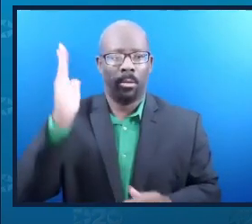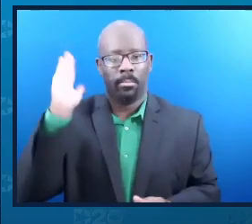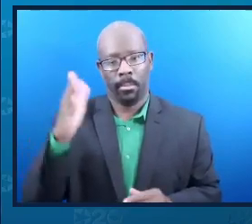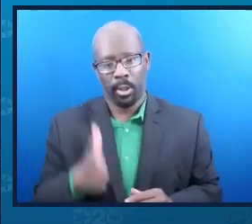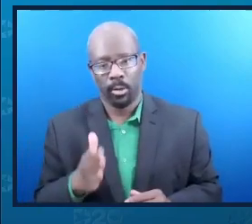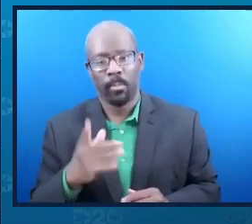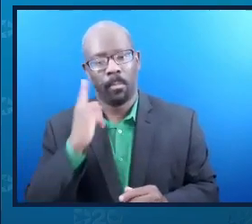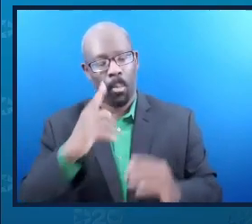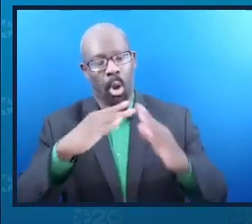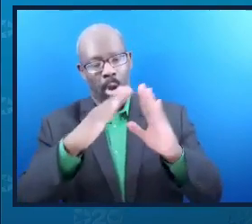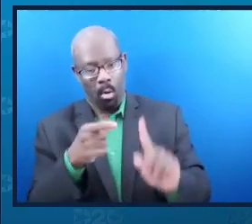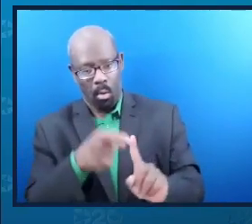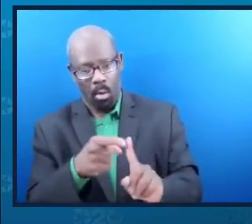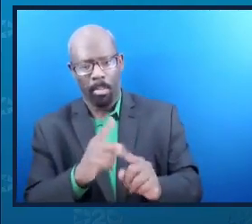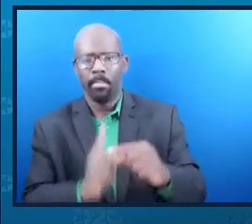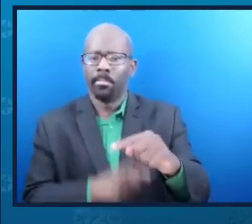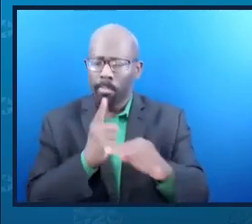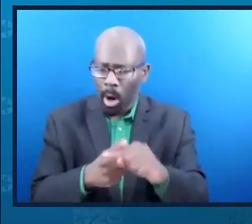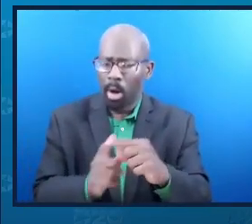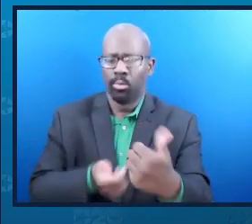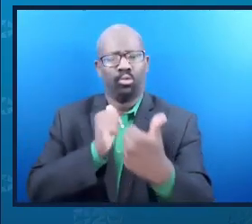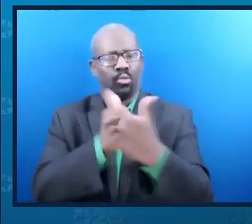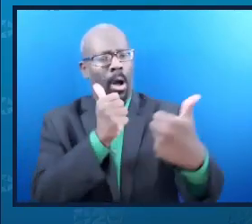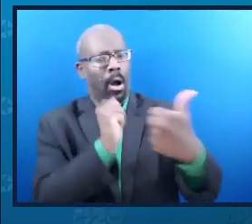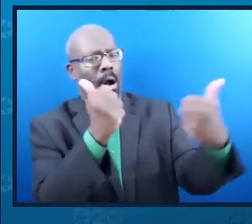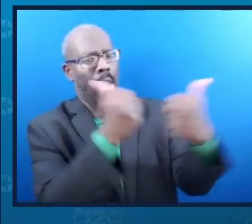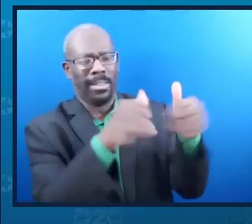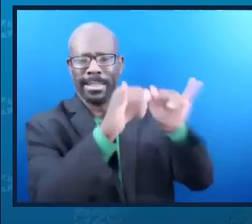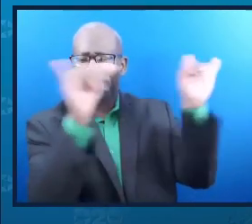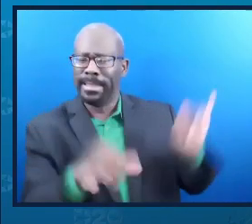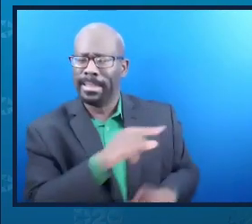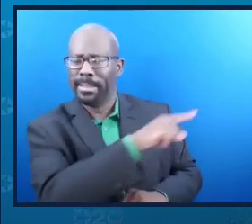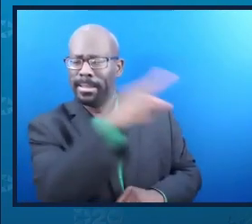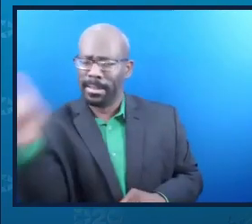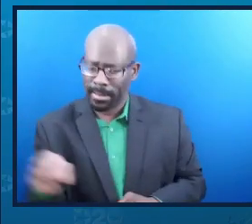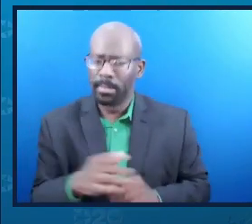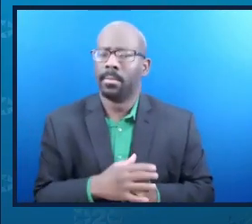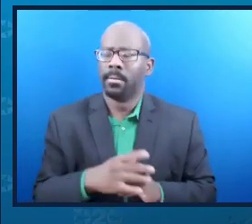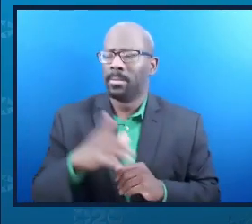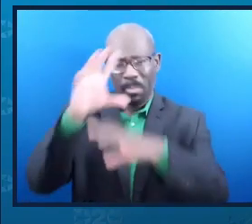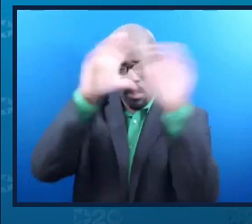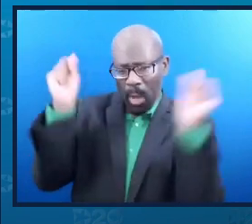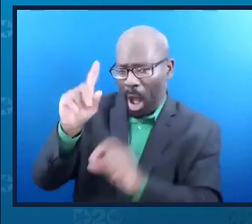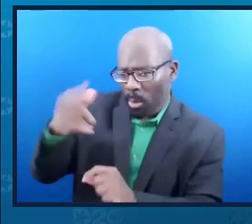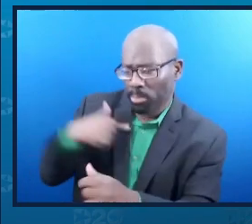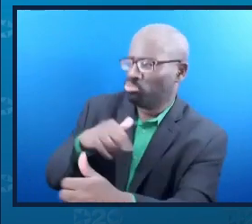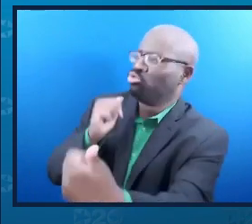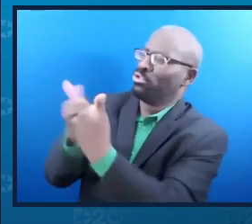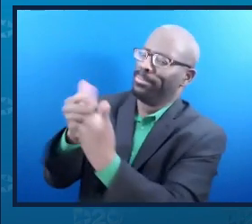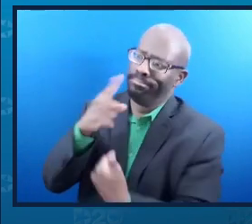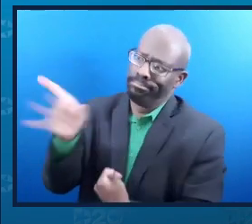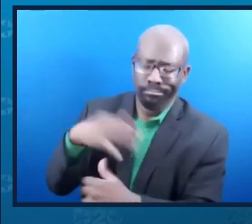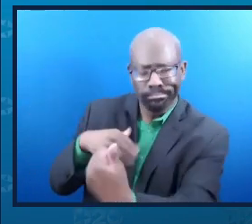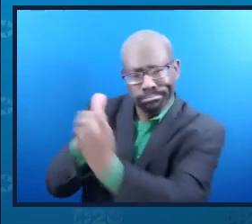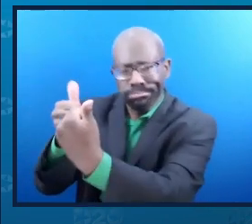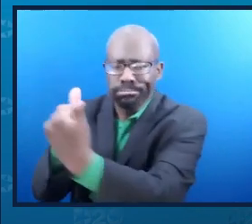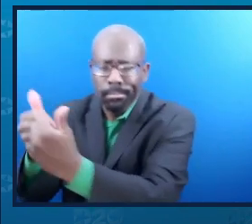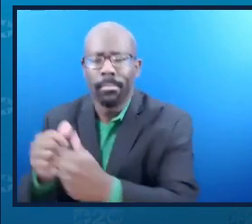AND TAKING ON THE WHITE HOUSE UNAPPELL GETTIC, UNFRAYED.